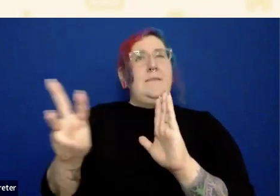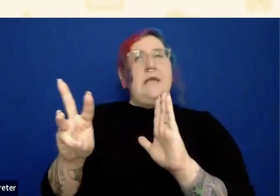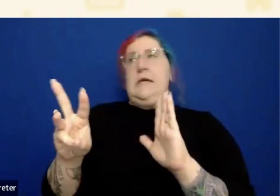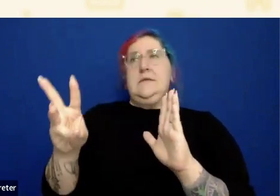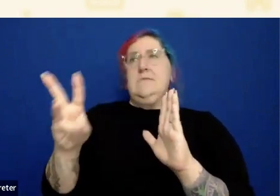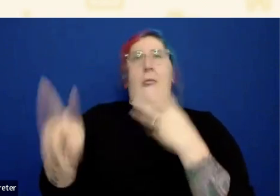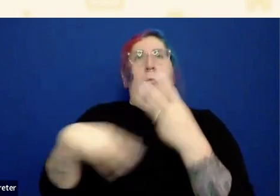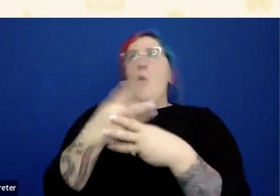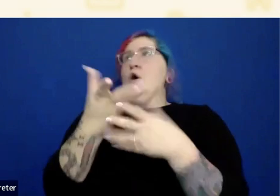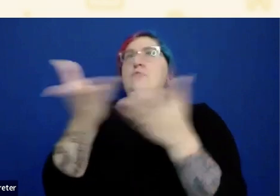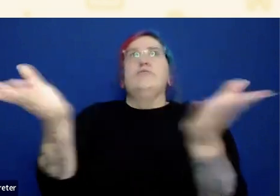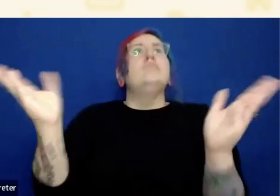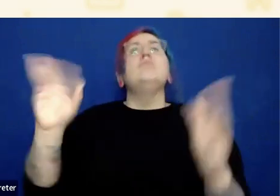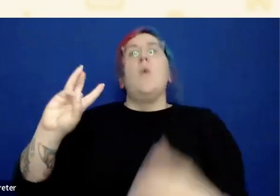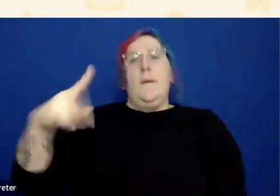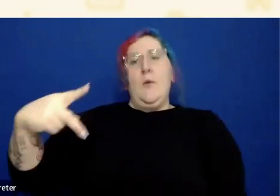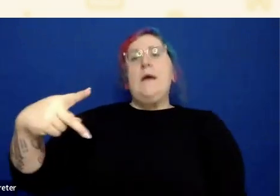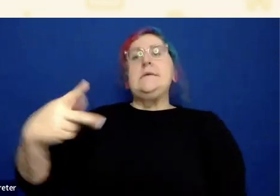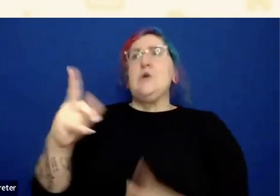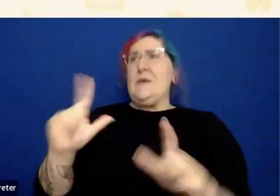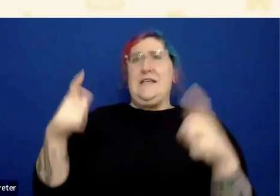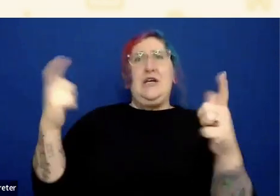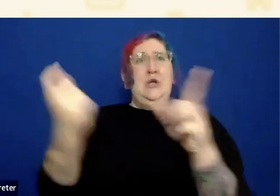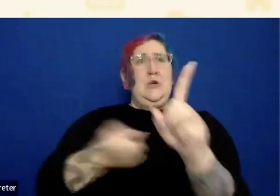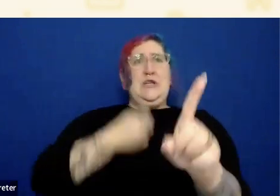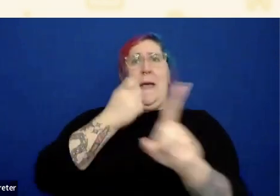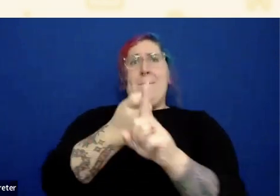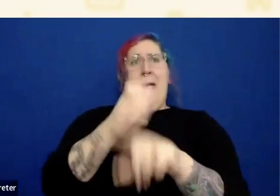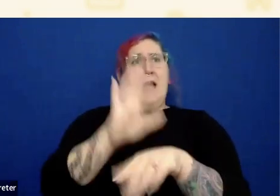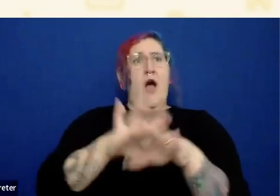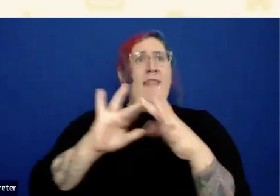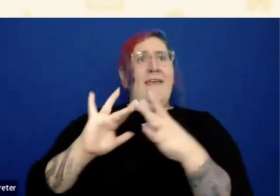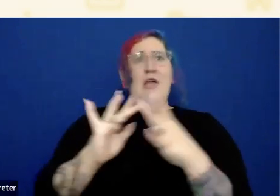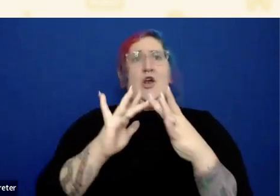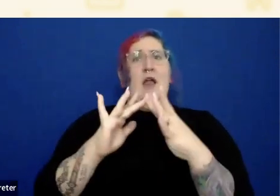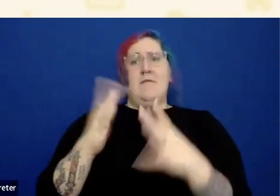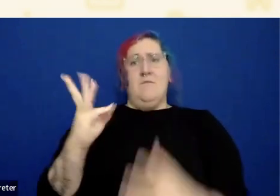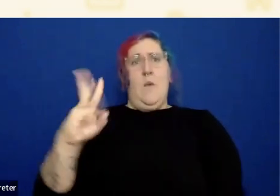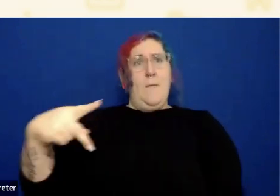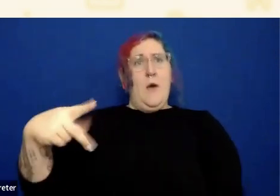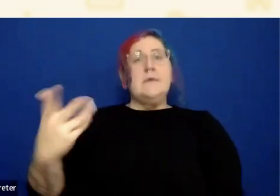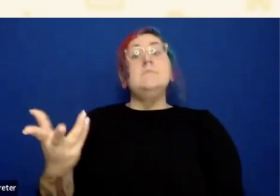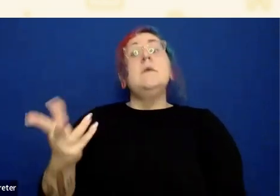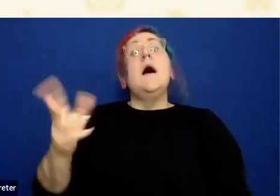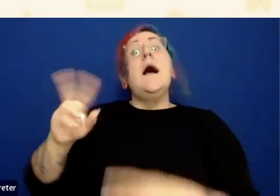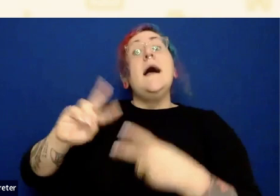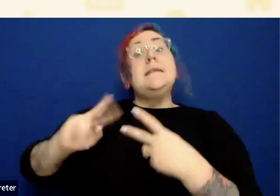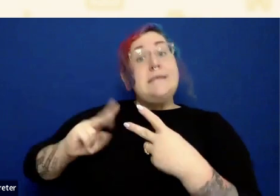So huge, huge impact on the web. Secondly, WordPress is absolutely one of those applications